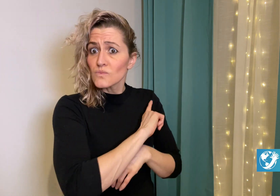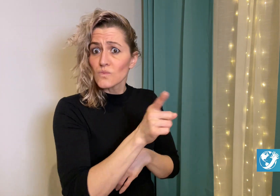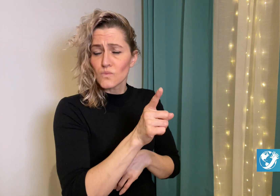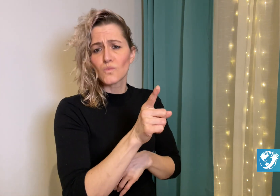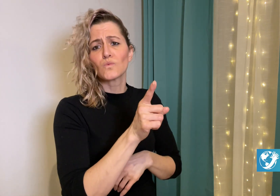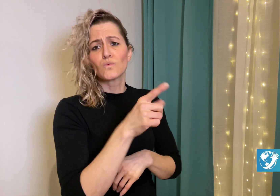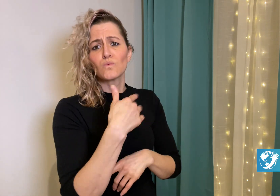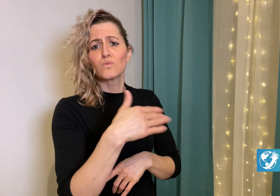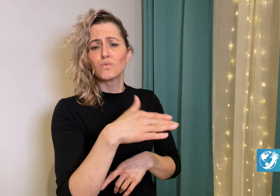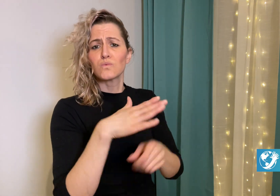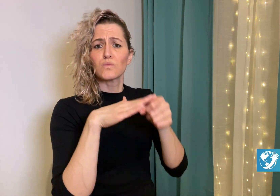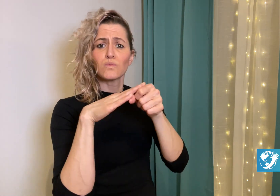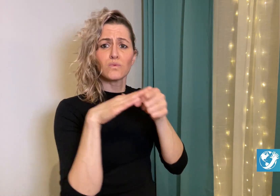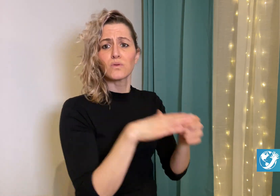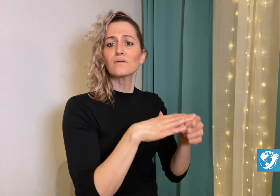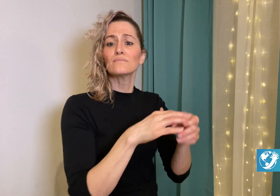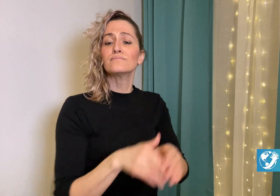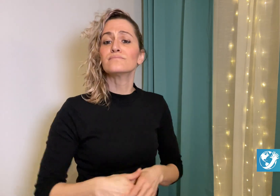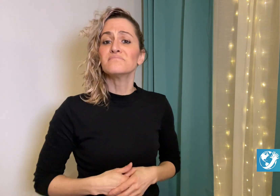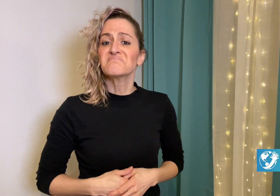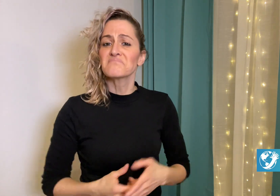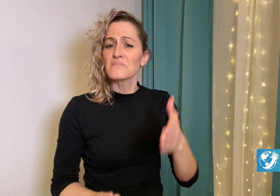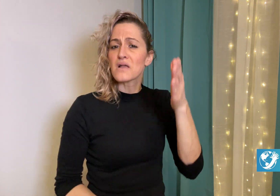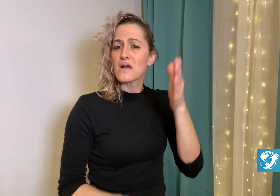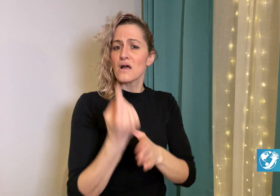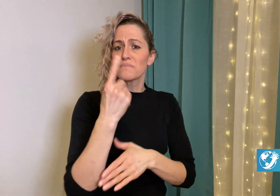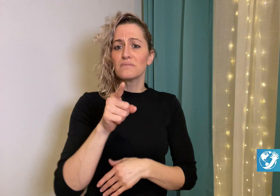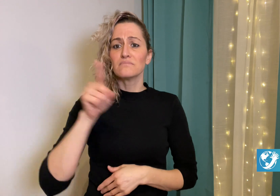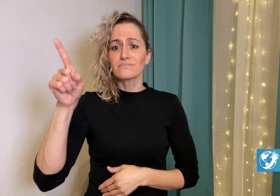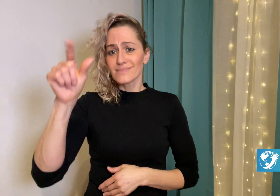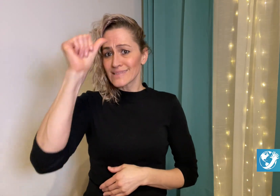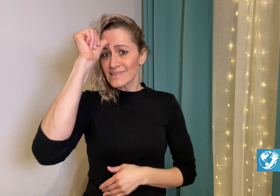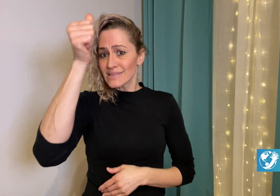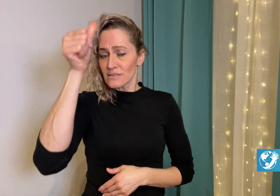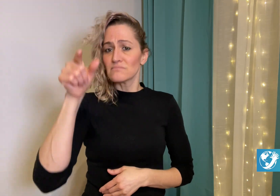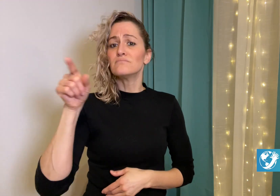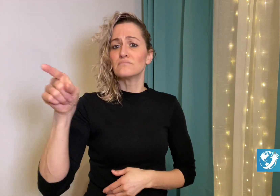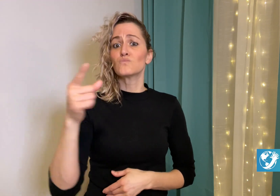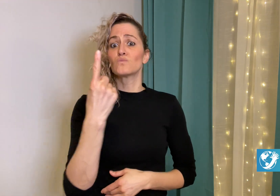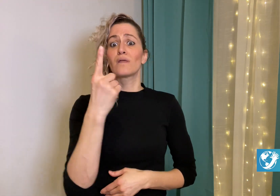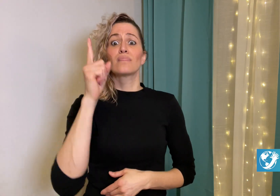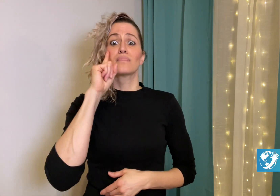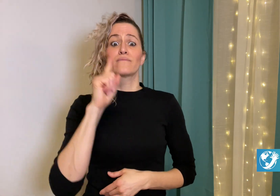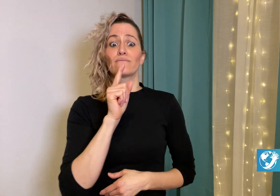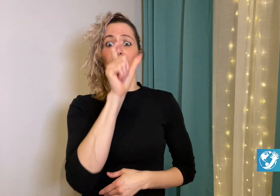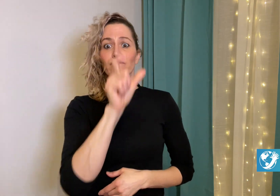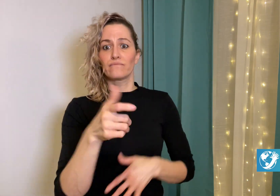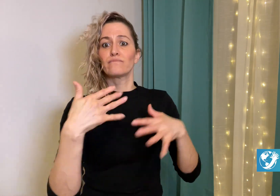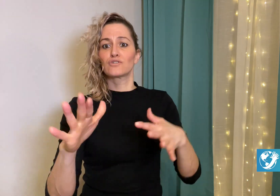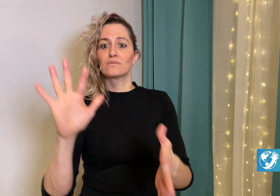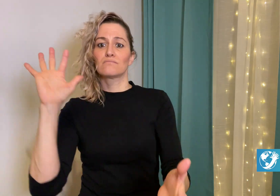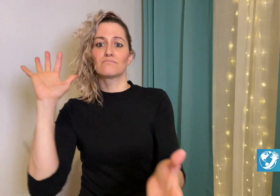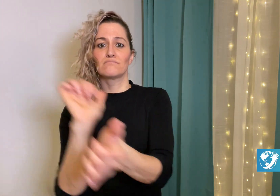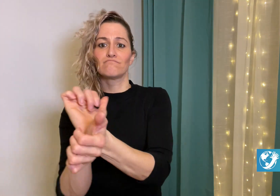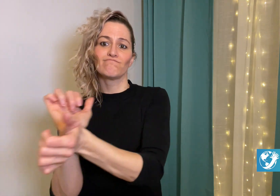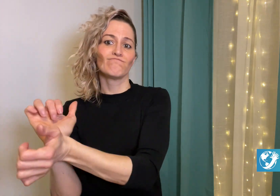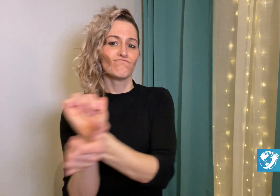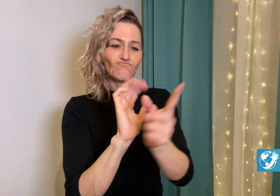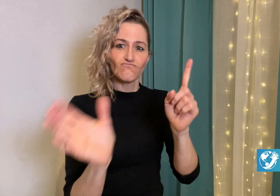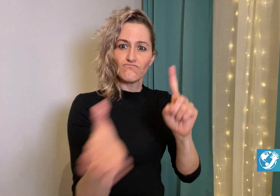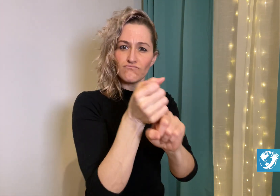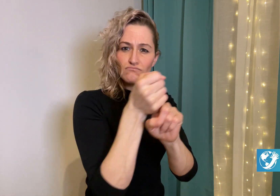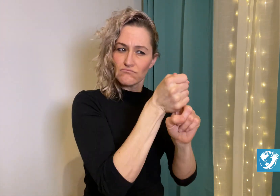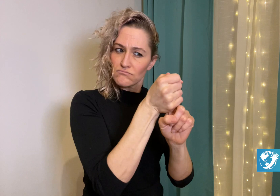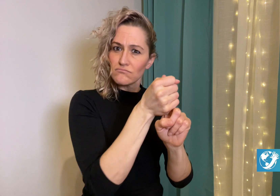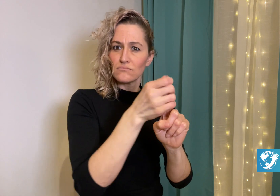in any spoken language. In India, a Deaf man was arrested